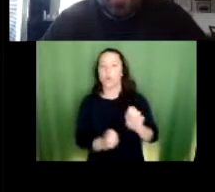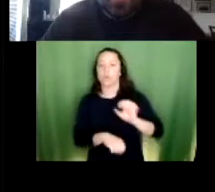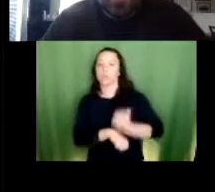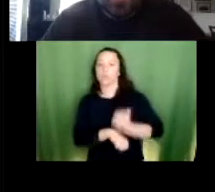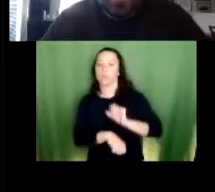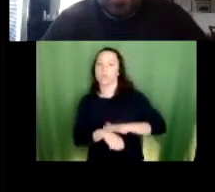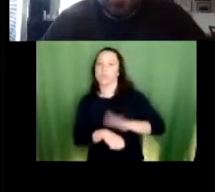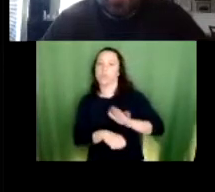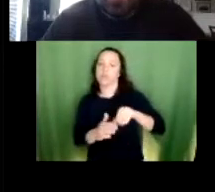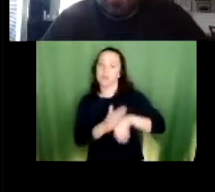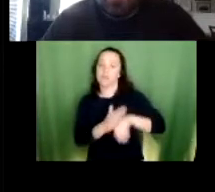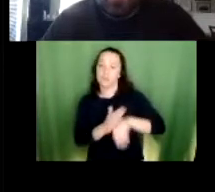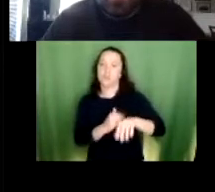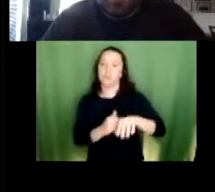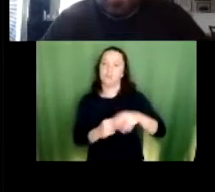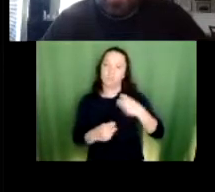The fact that you are here is a big deal!